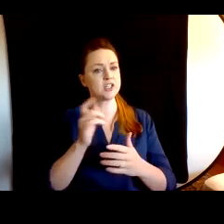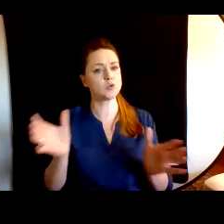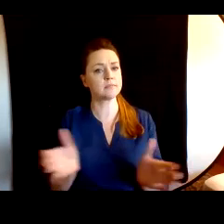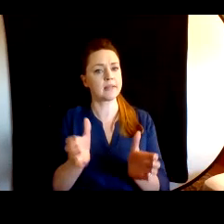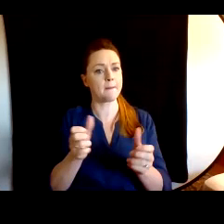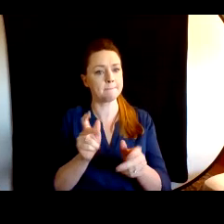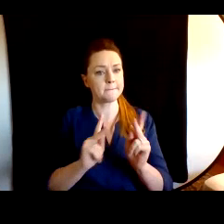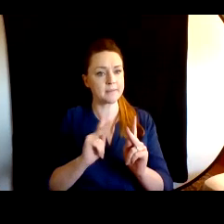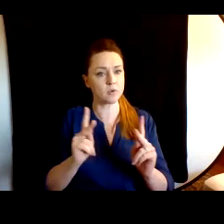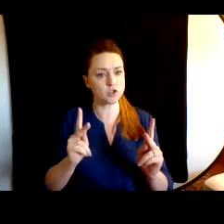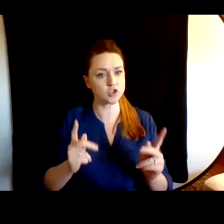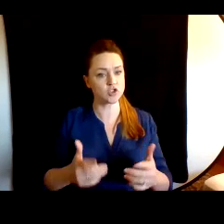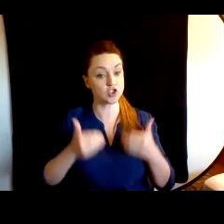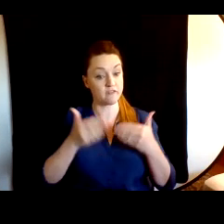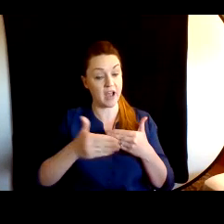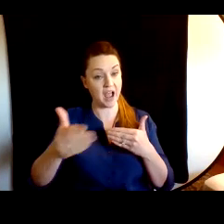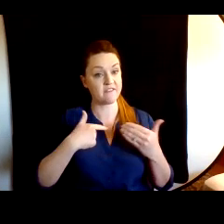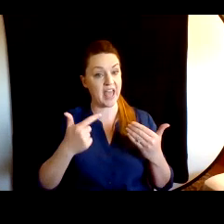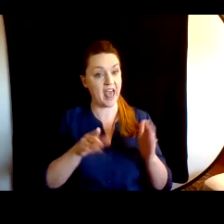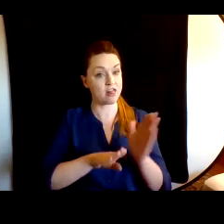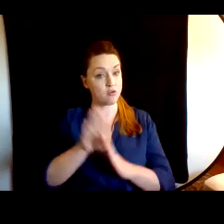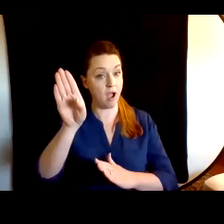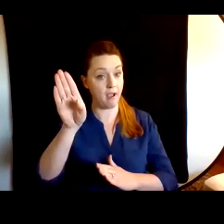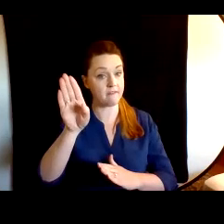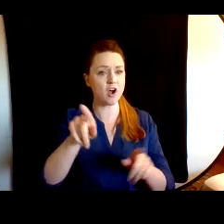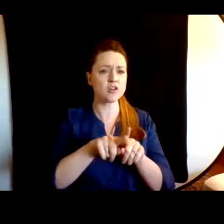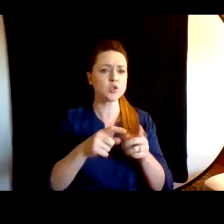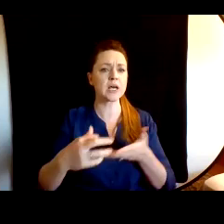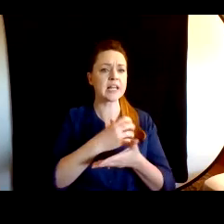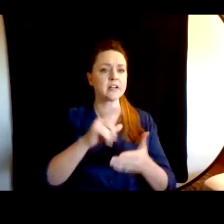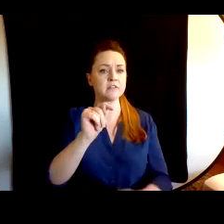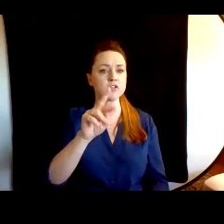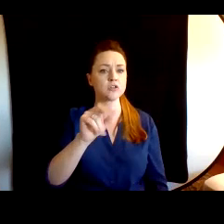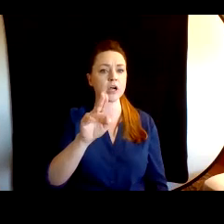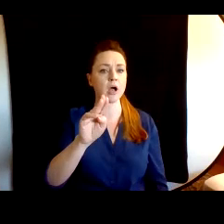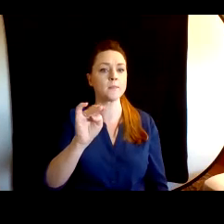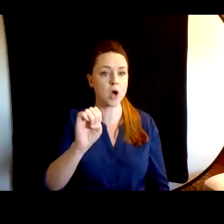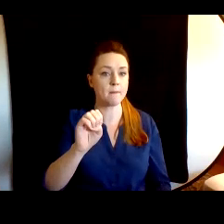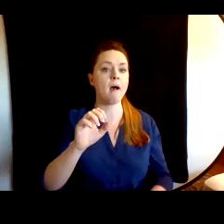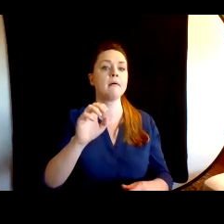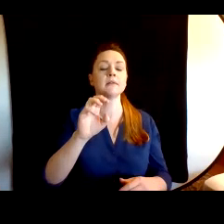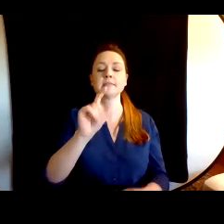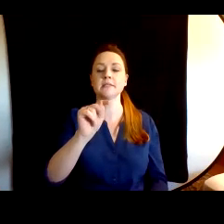There is also collective trauma that has been done to marginalized communities in emergency management practices.